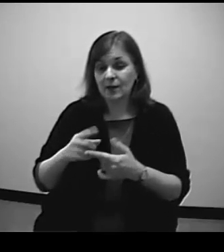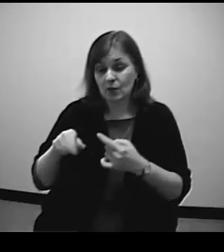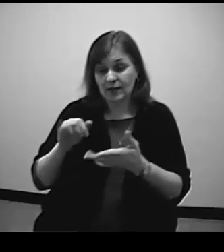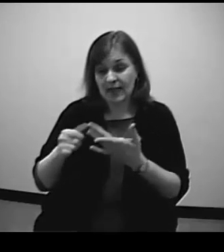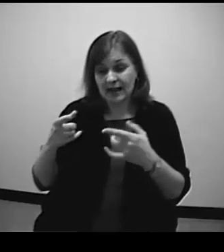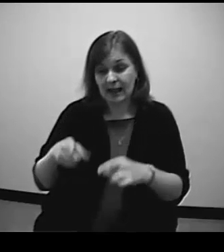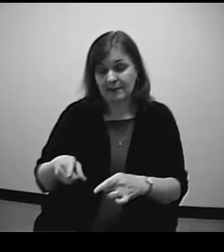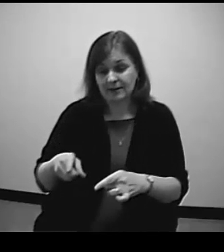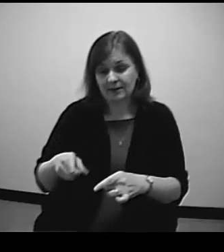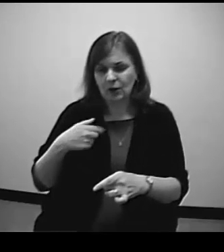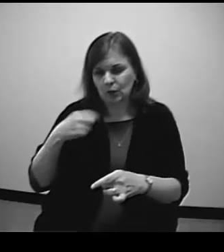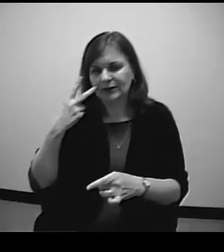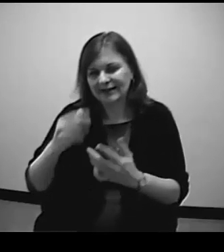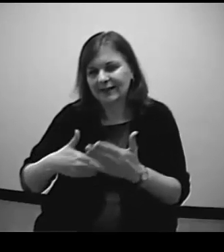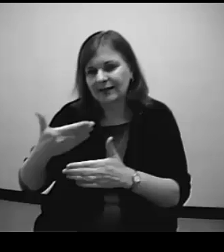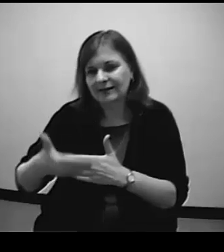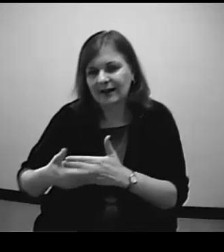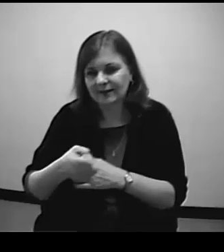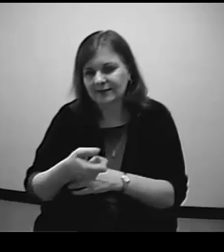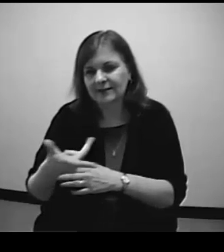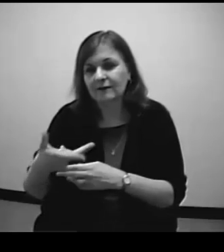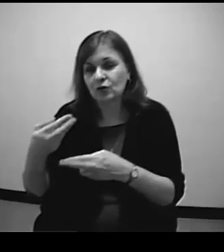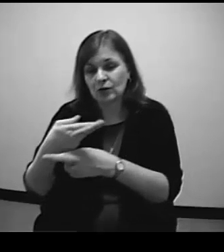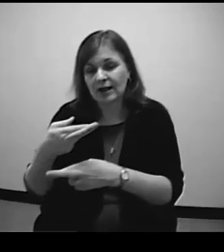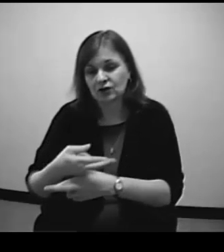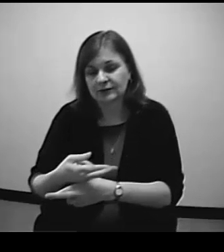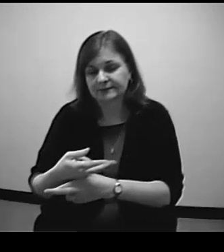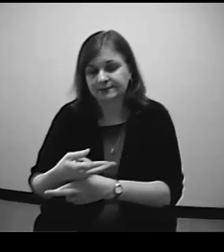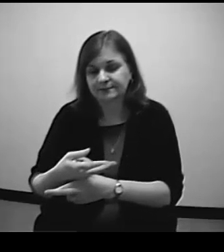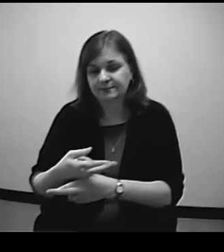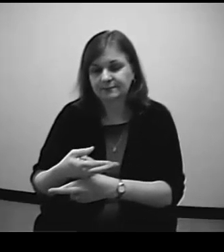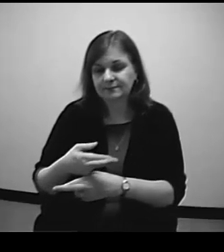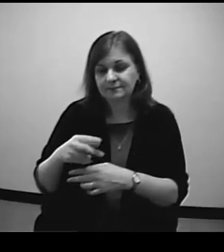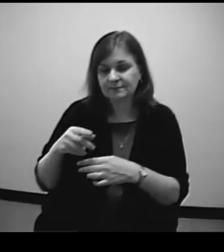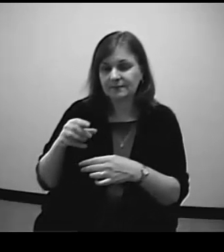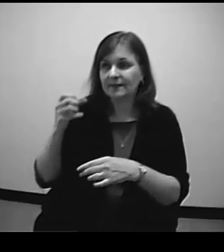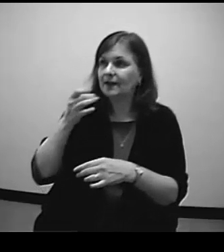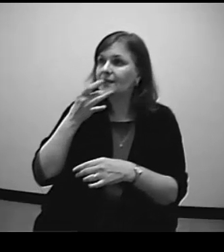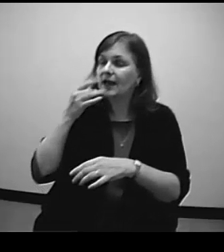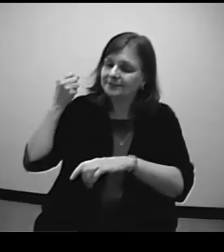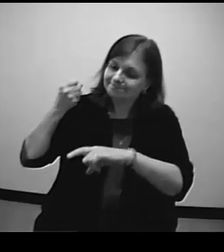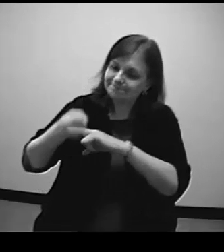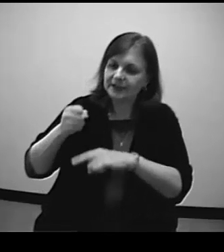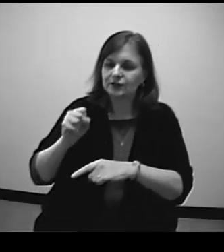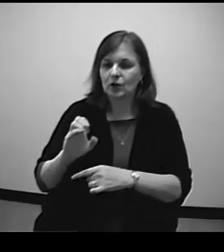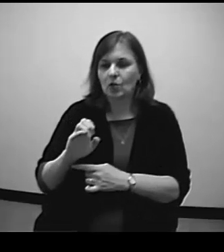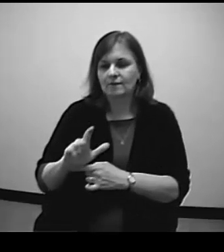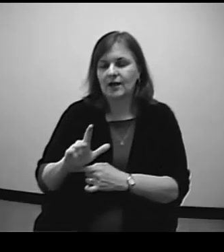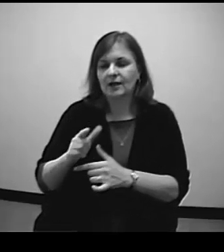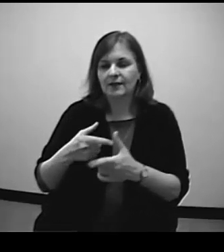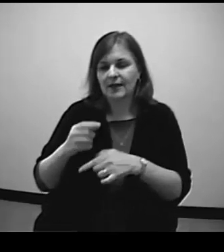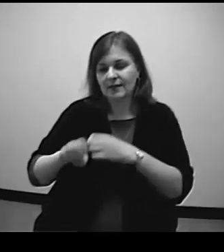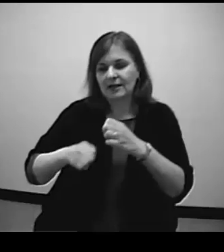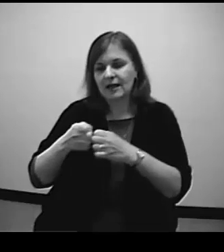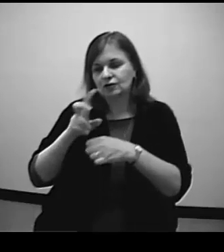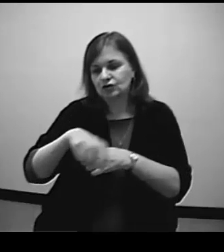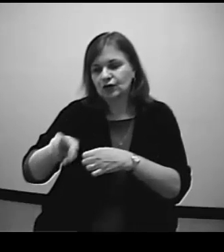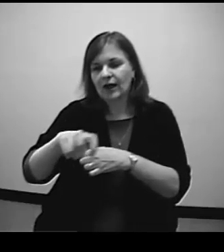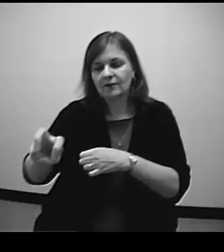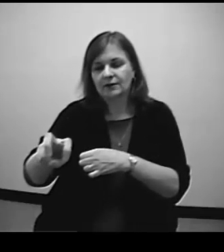when that happens we'll see in the next set of reactions the movement of these electrons between